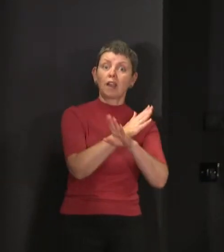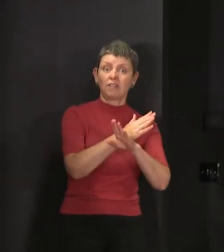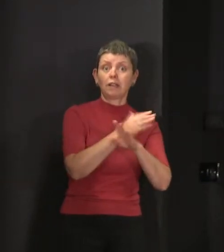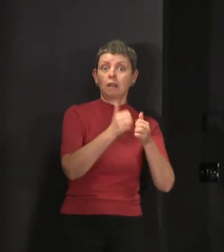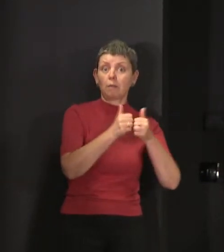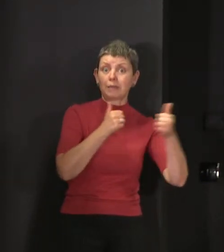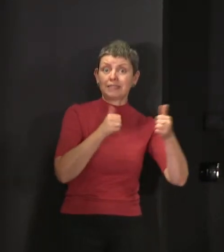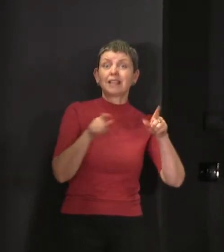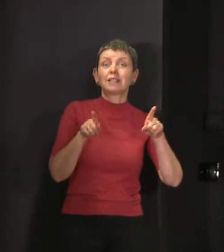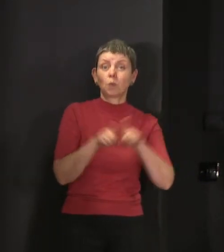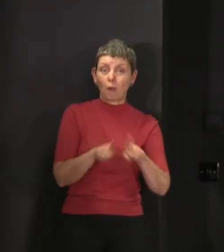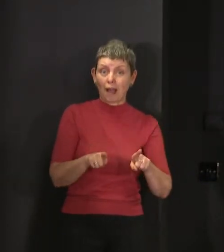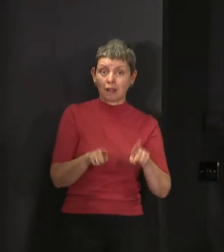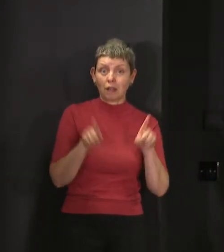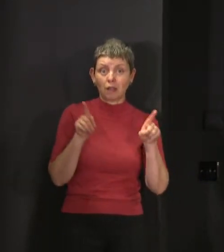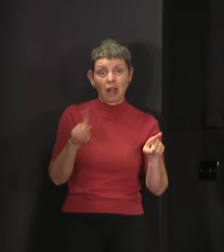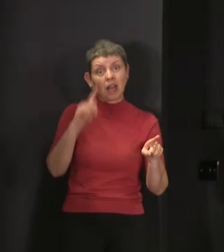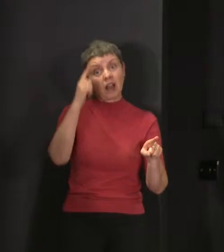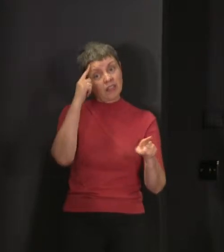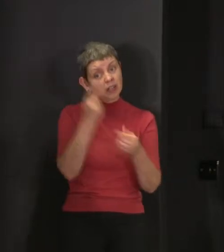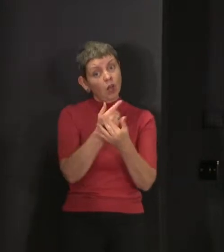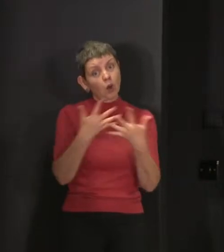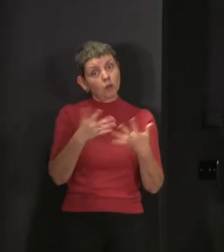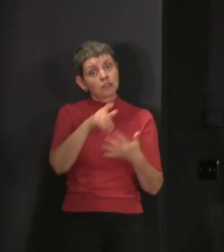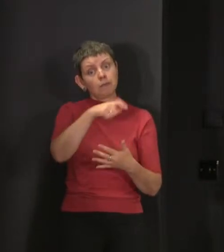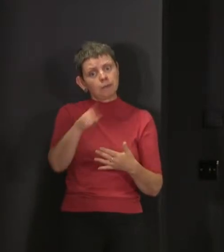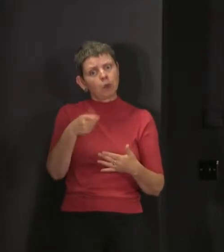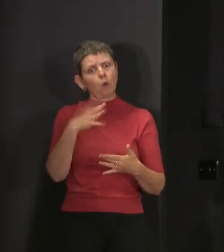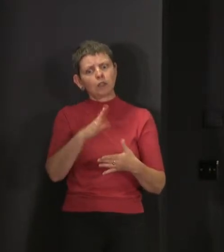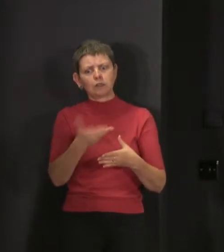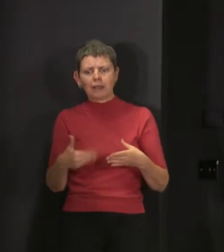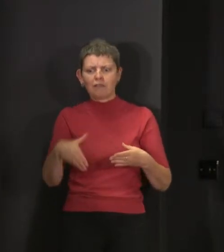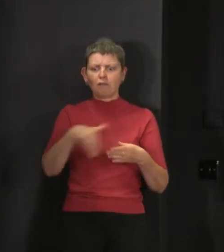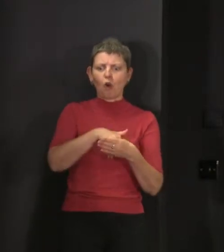there are many people who want to be part of the recovery for Scotland and that will